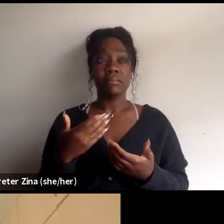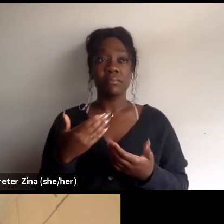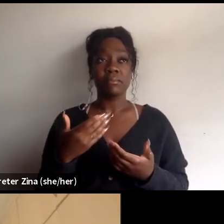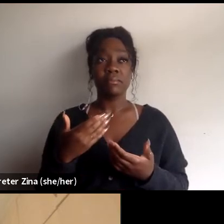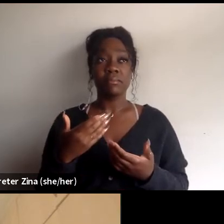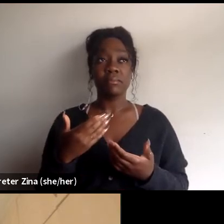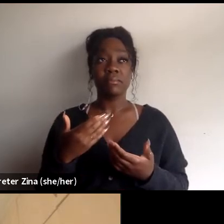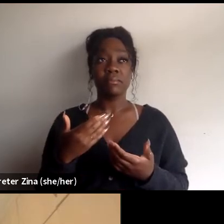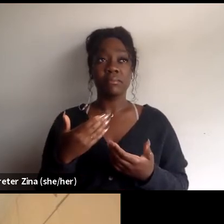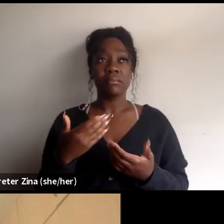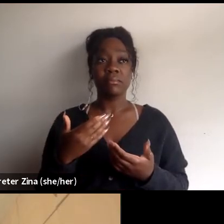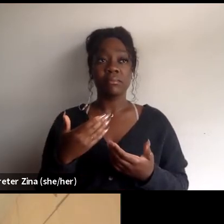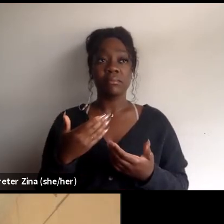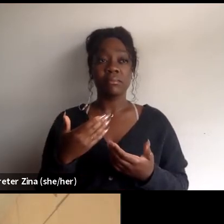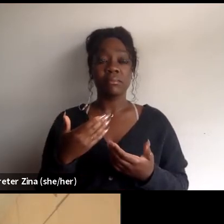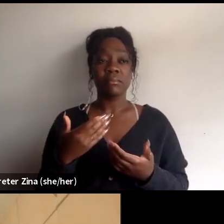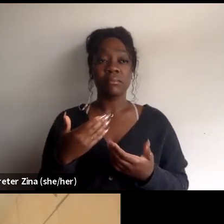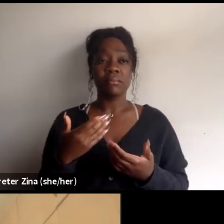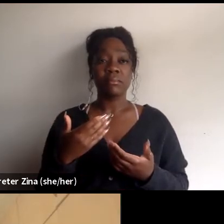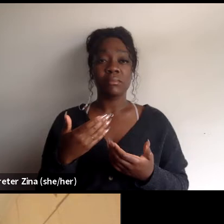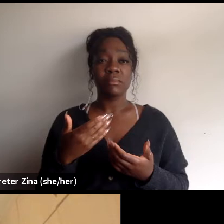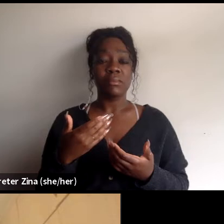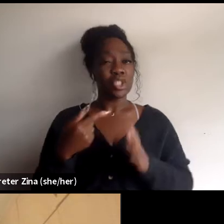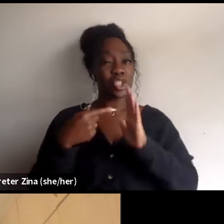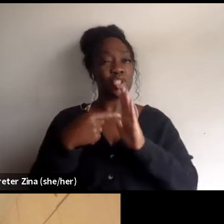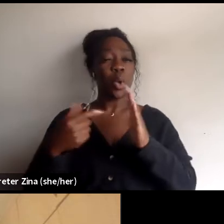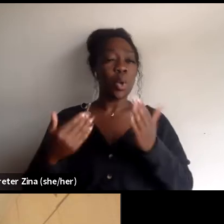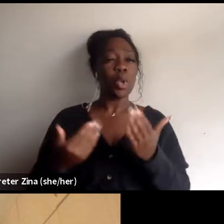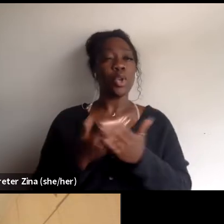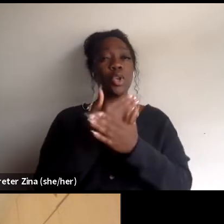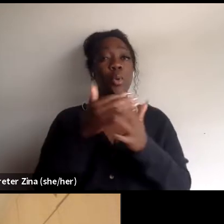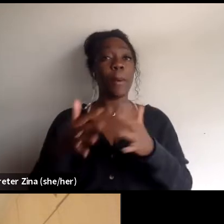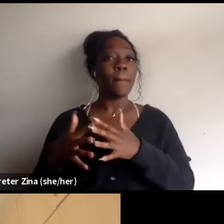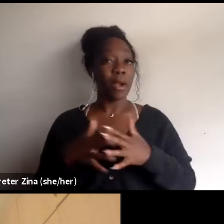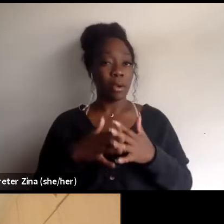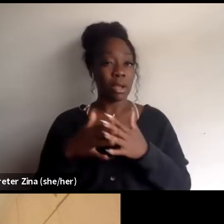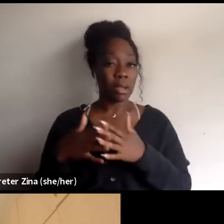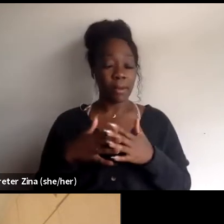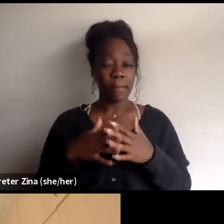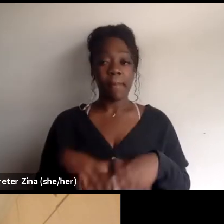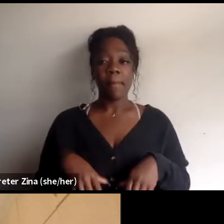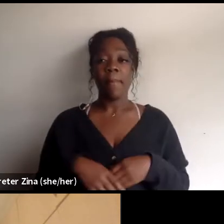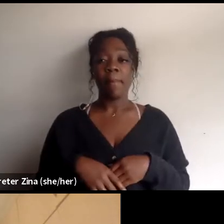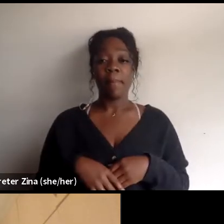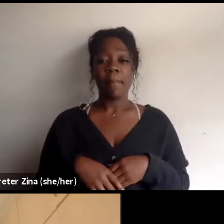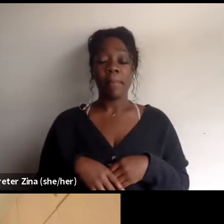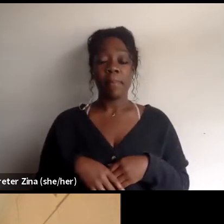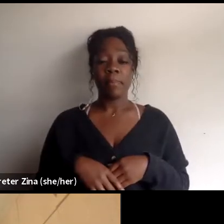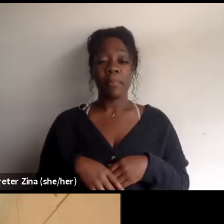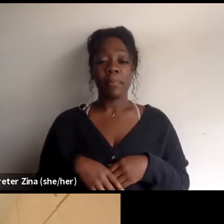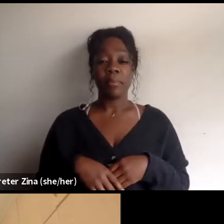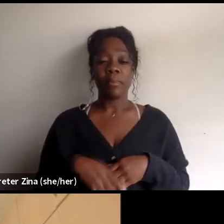it was the voice of a new America. And we looked at these cases and said, look